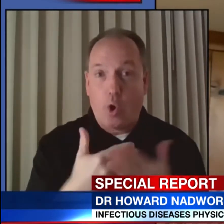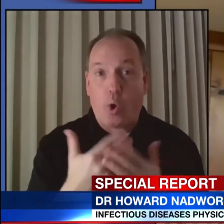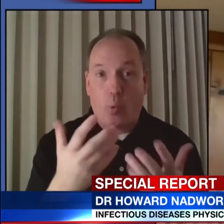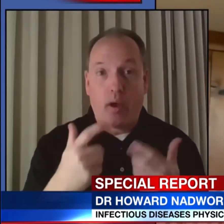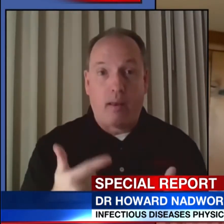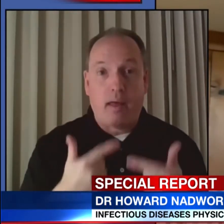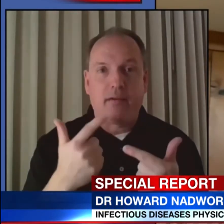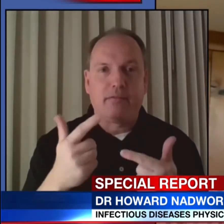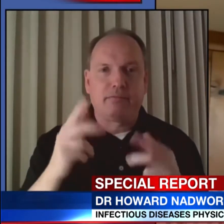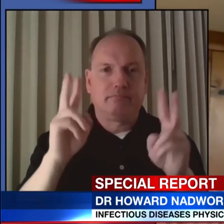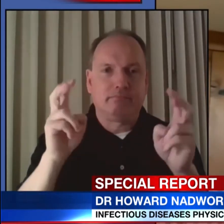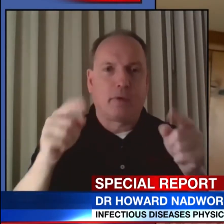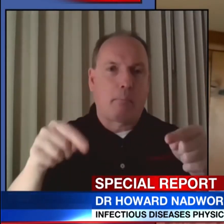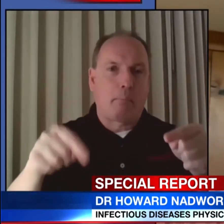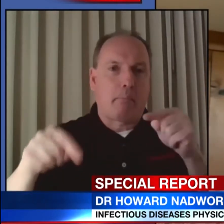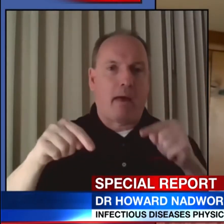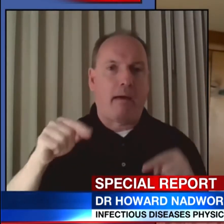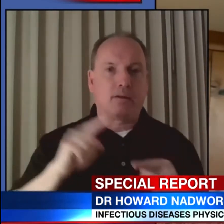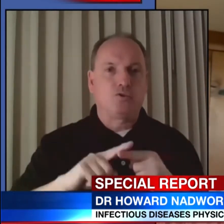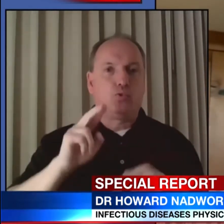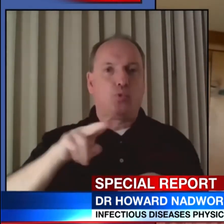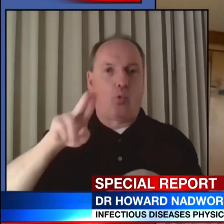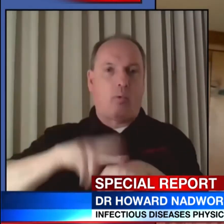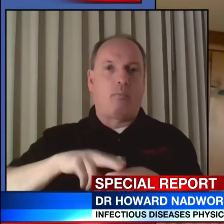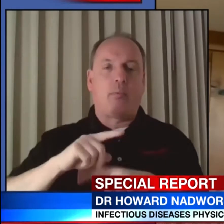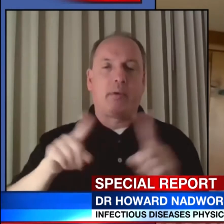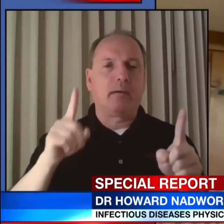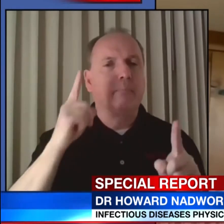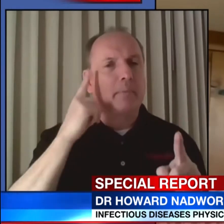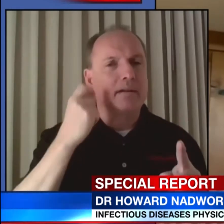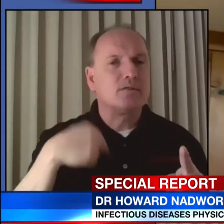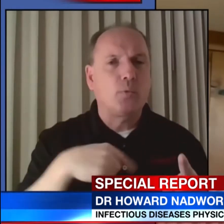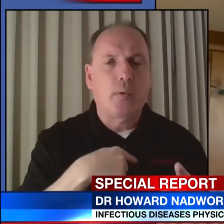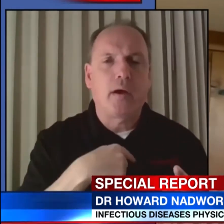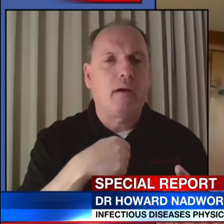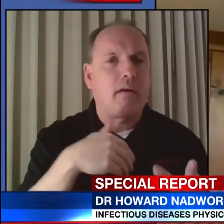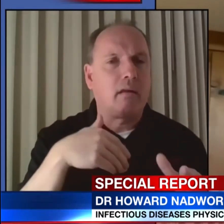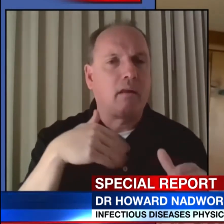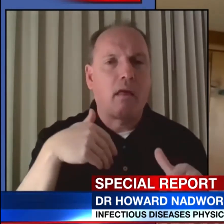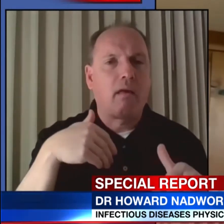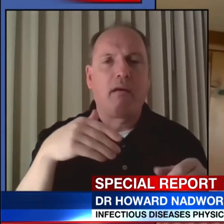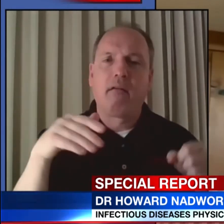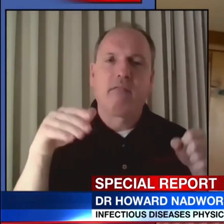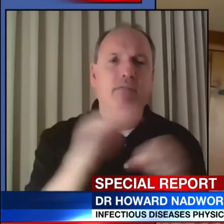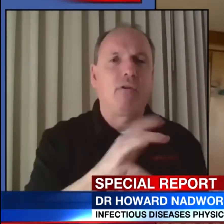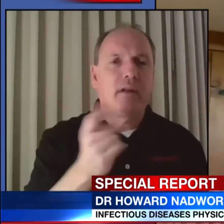CAN YOU RESPOND TO THAT? I THINK WE ALL WANT LIFE TO GET BACK TO NORMAL.